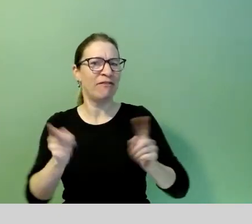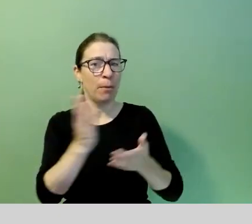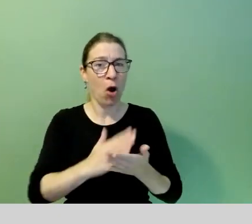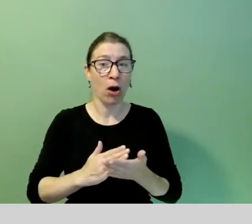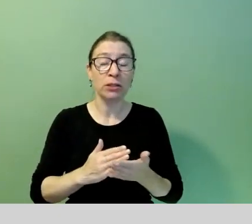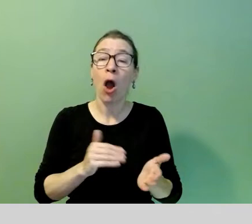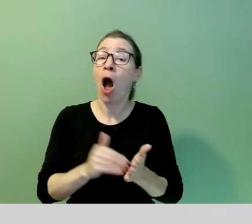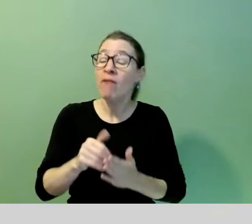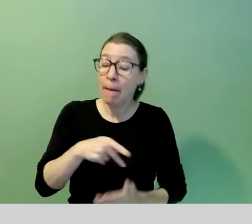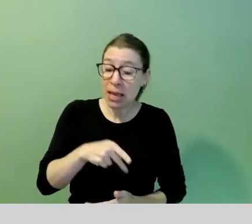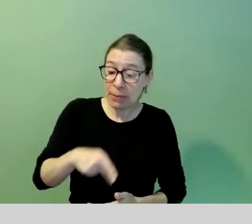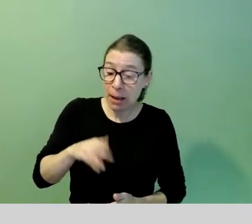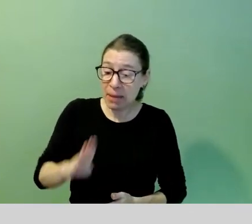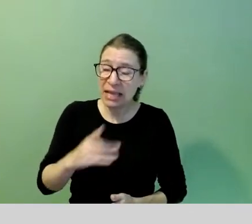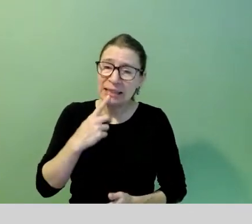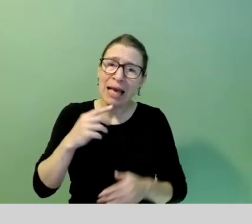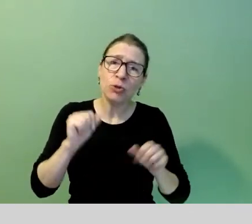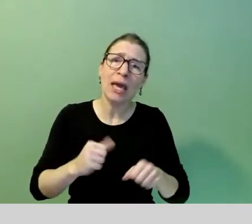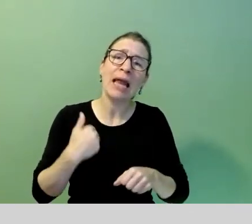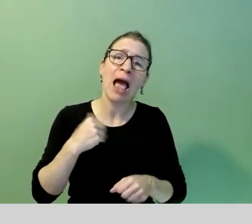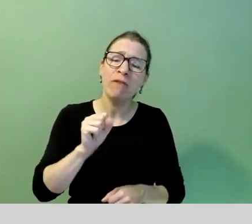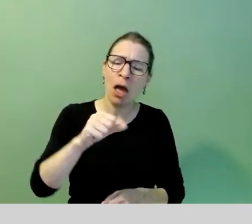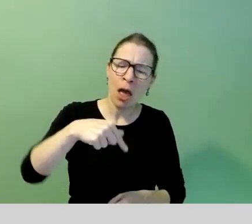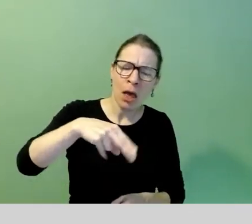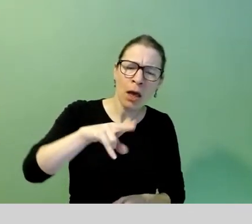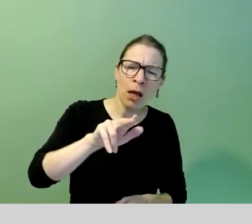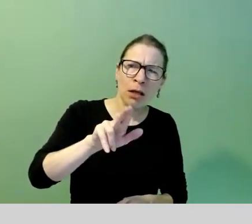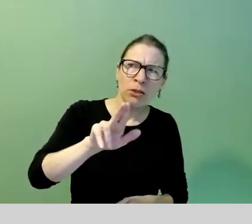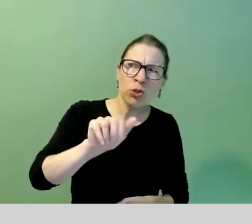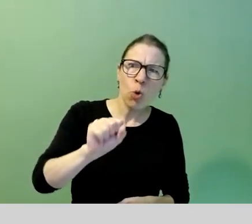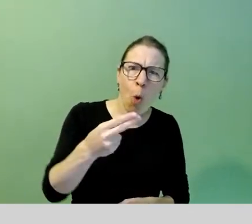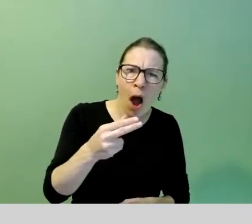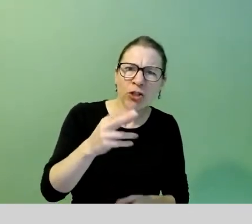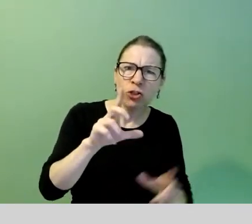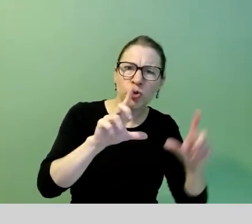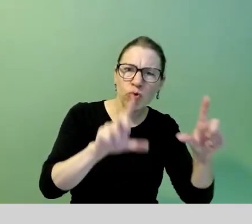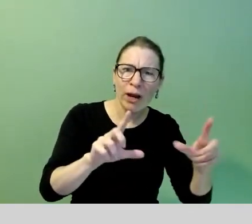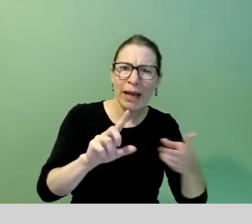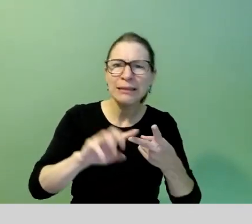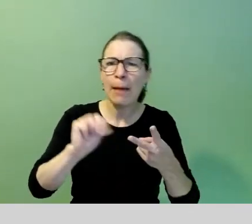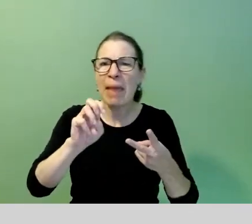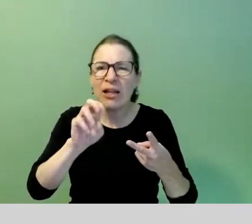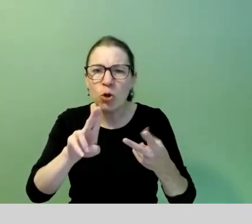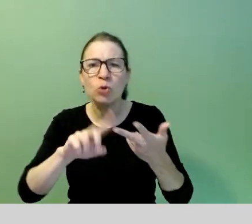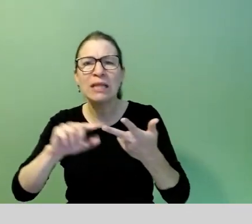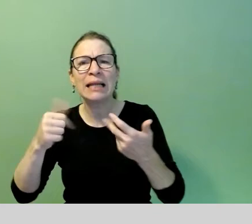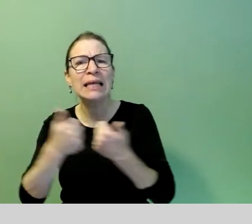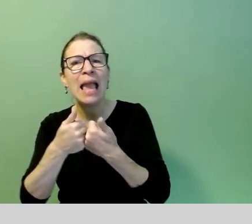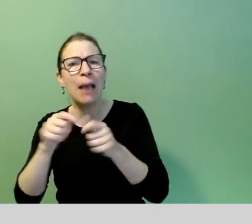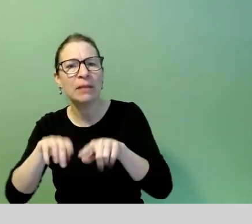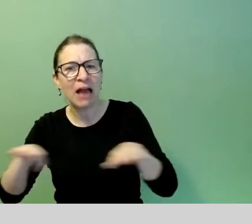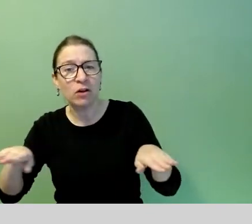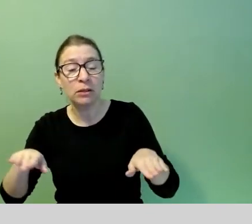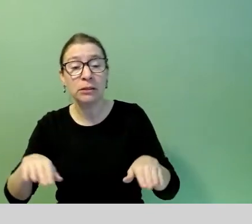like splash screens, menus and game levels. Under the hood, PPB keeps them in a stack and only the top of the stack,